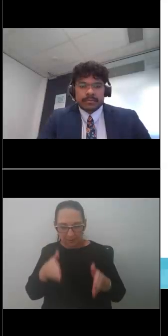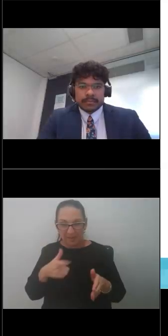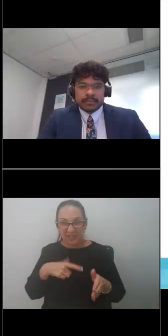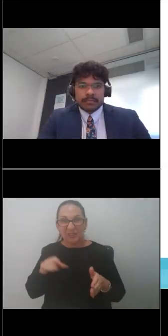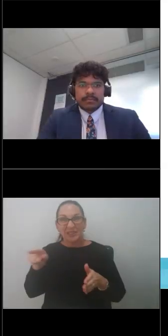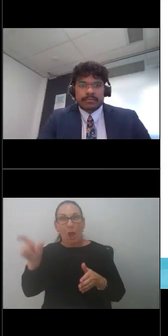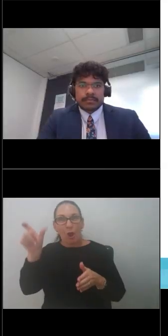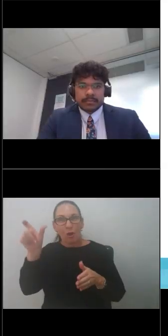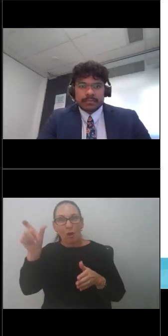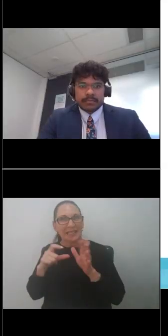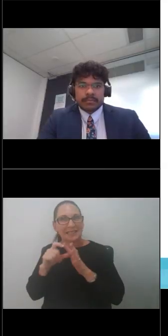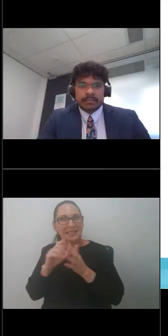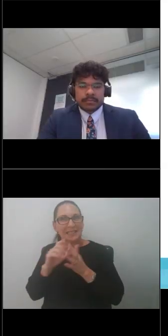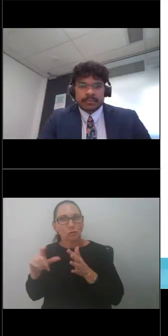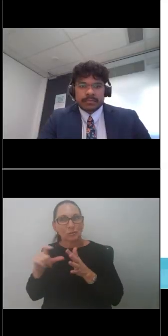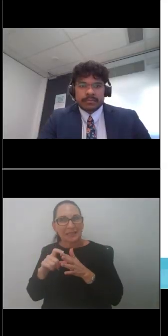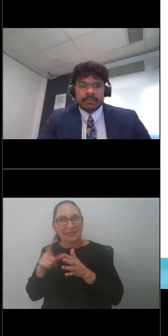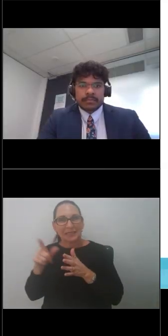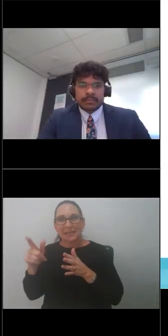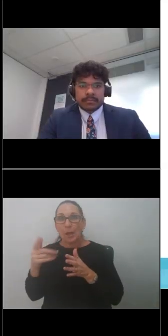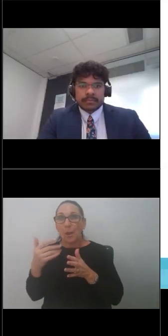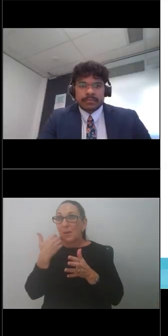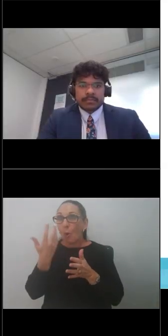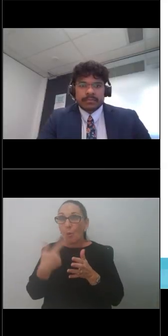like anytime I would meet with her I would always have to bring something for her to feed with or